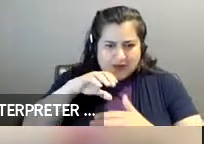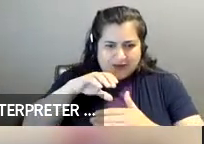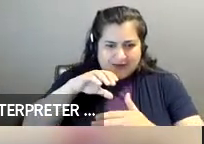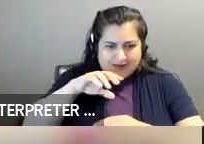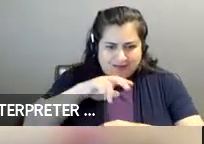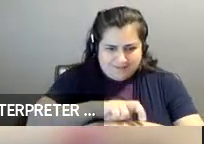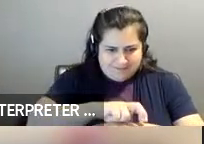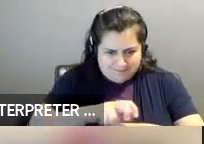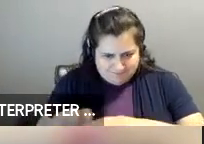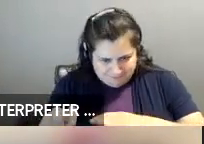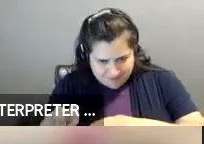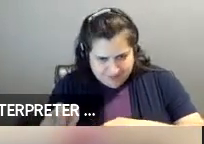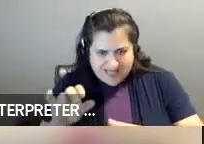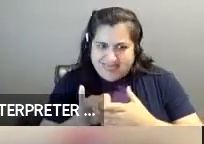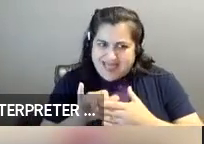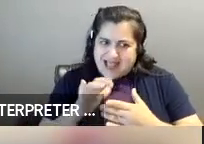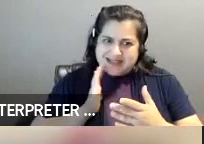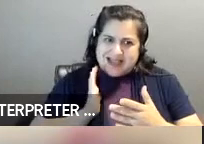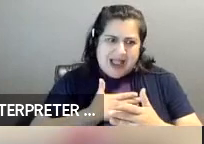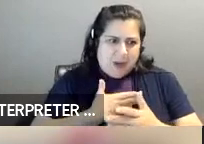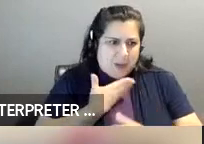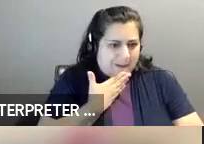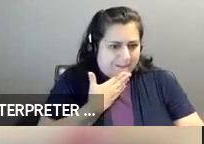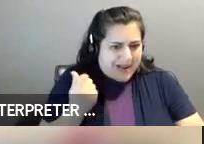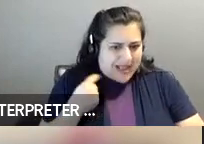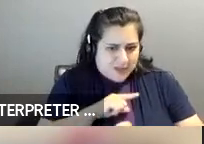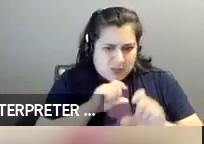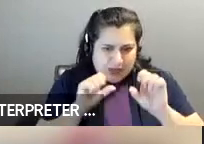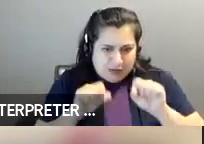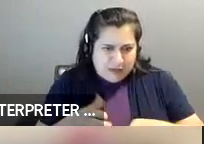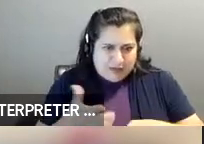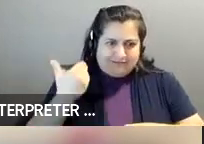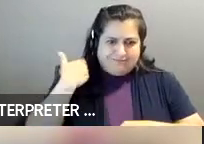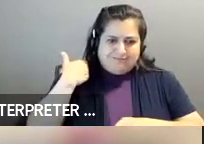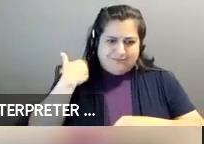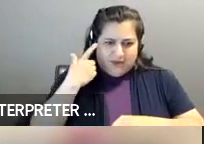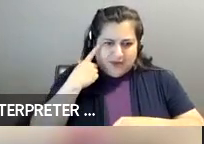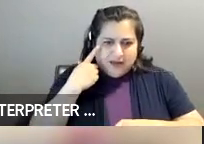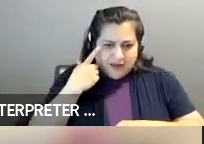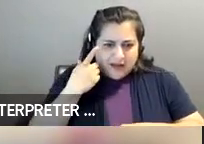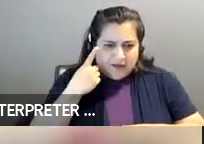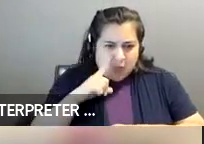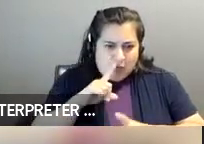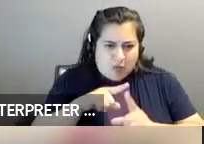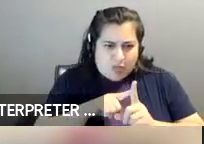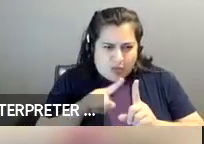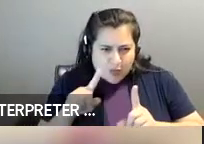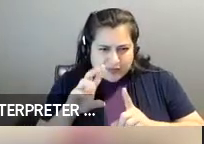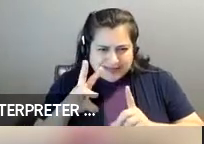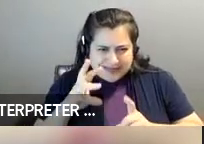it when we tried for those six years, and still providing the other needed characteristics of the equipment.